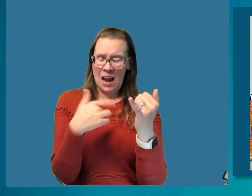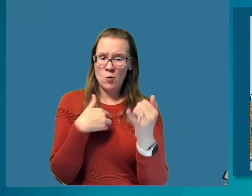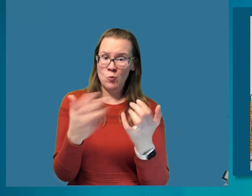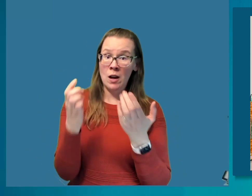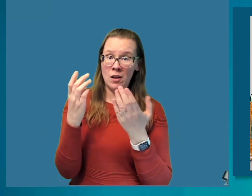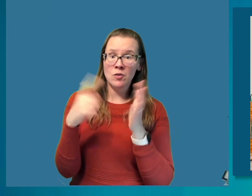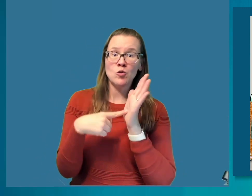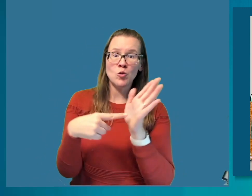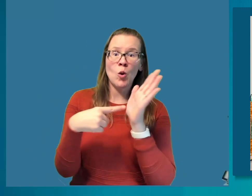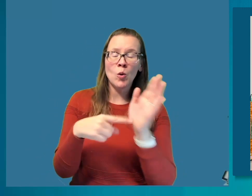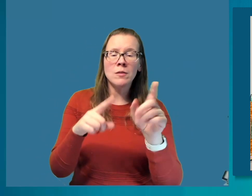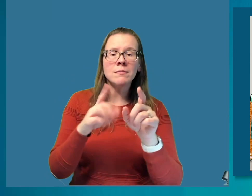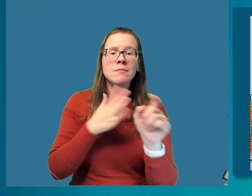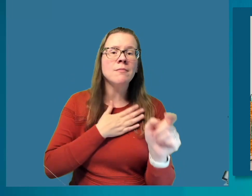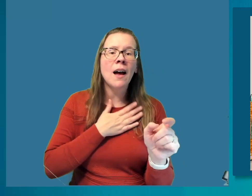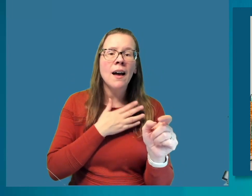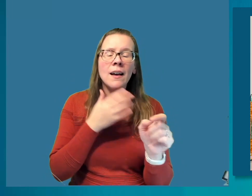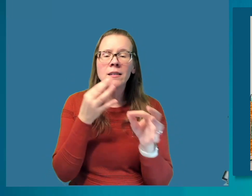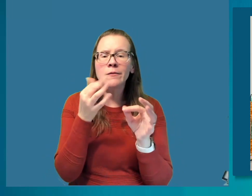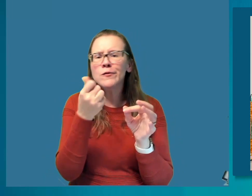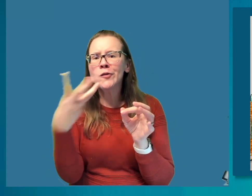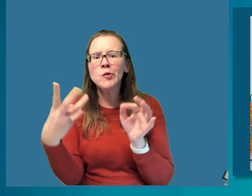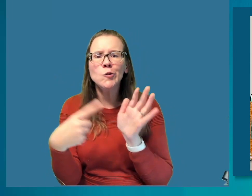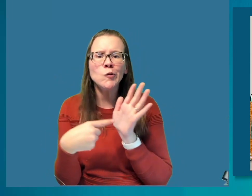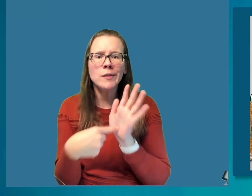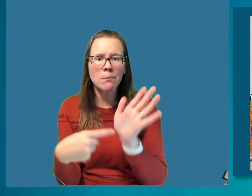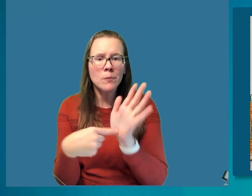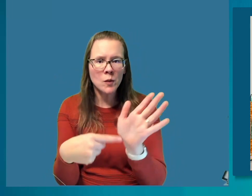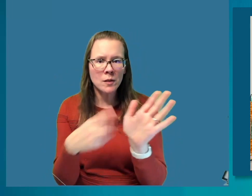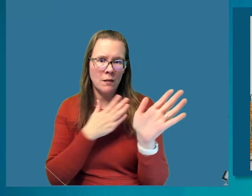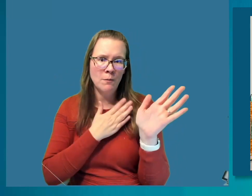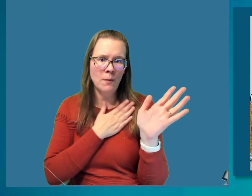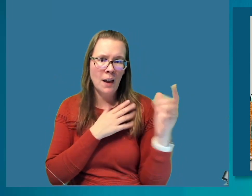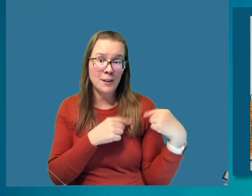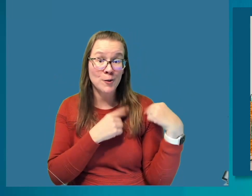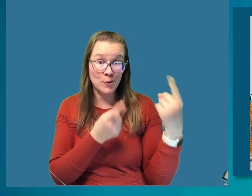and different tips that you can incorporate into yours. And just really play with those.